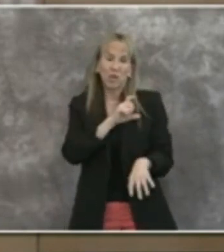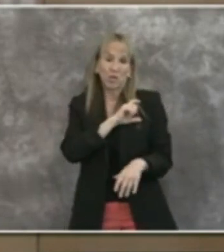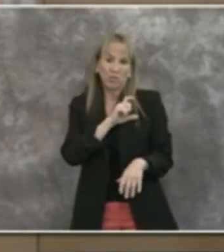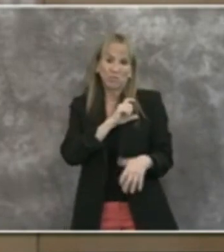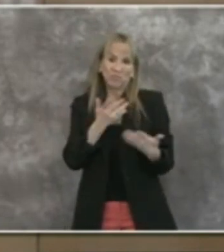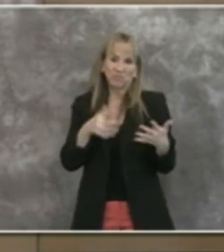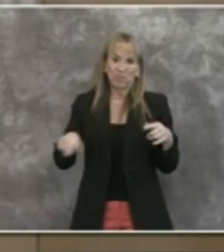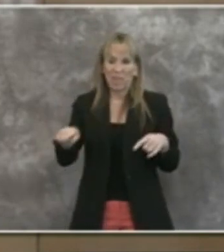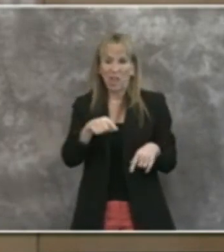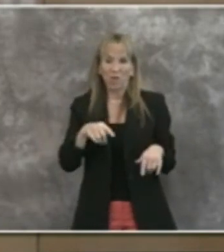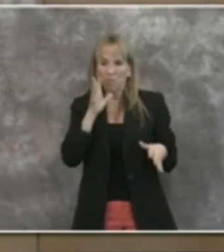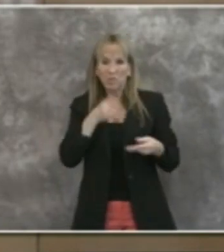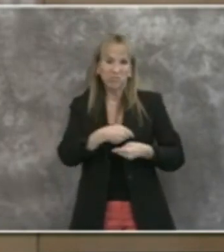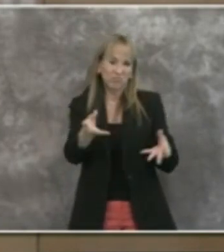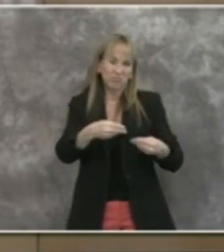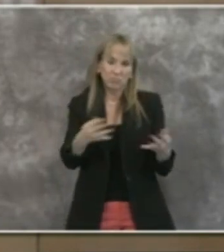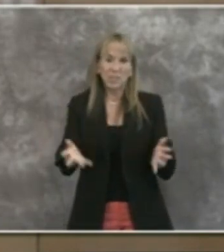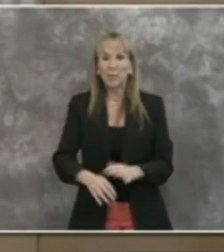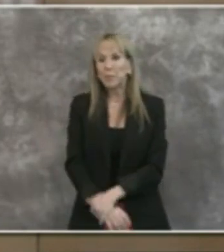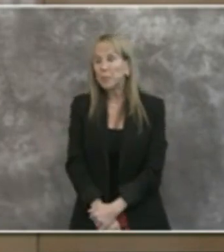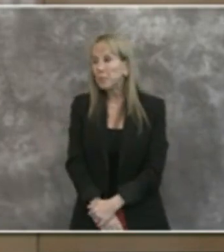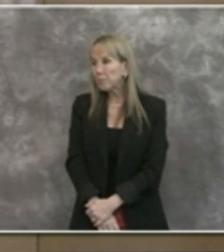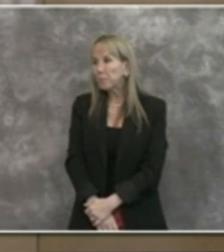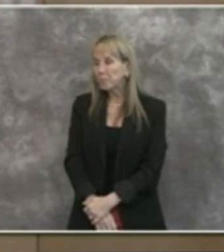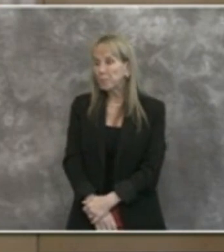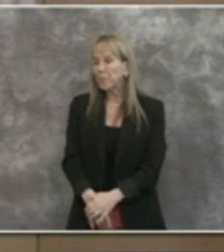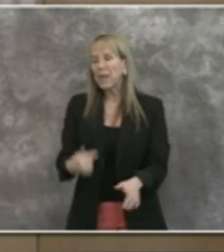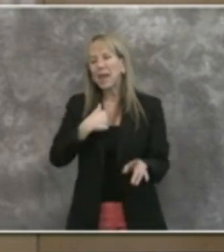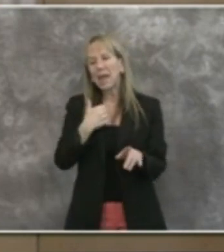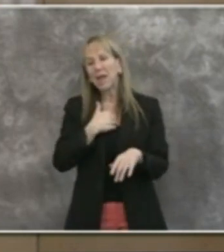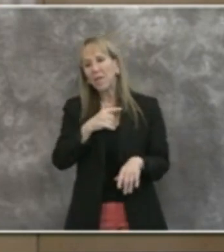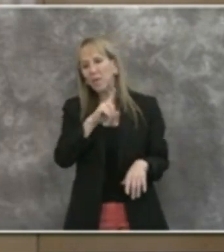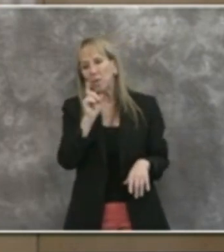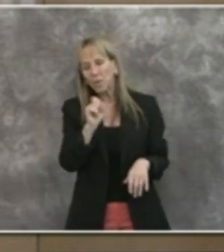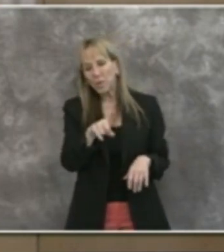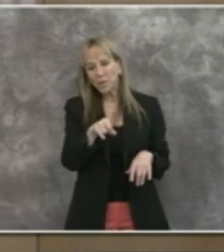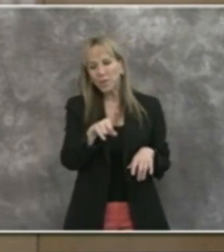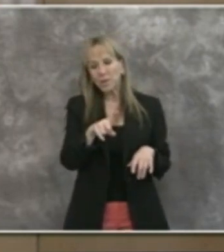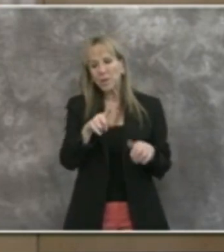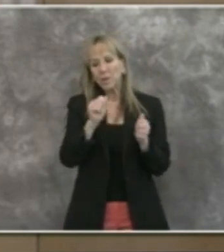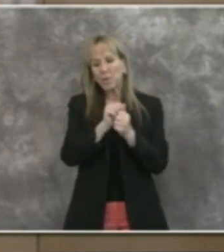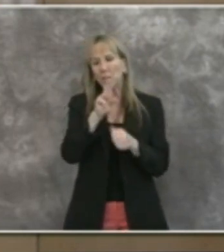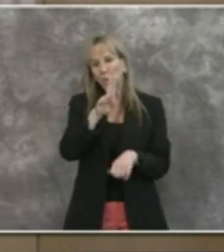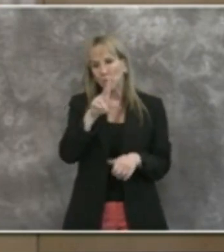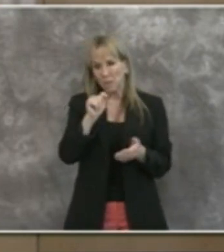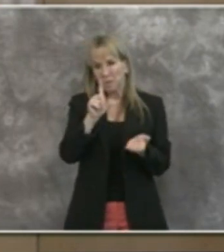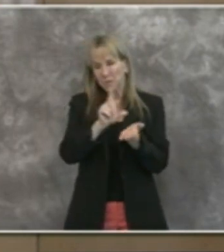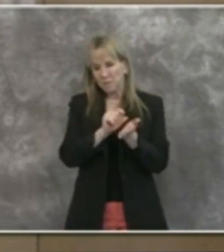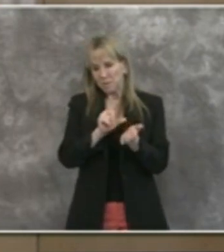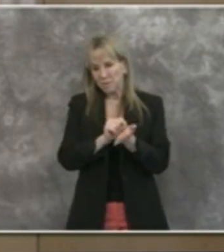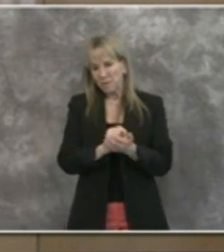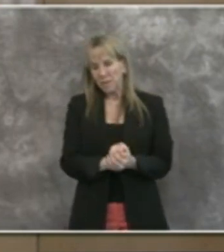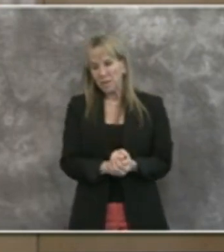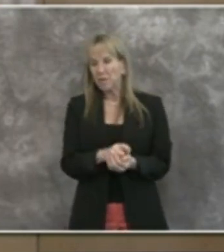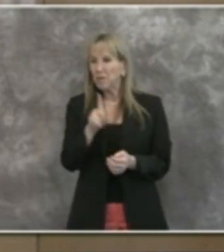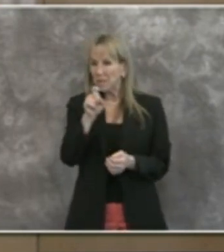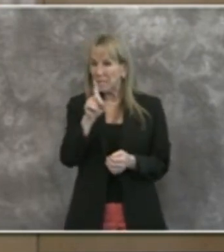TERMS ENFORCEMENT EACH JURISDICTION IS REQUIRED TO. CONDUCTOR IMPLEMENT ENFORCEMENT IN THEIR